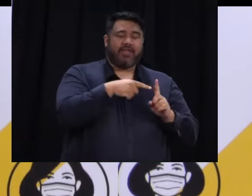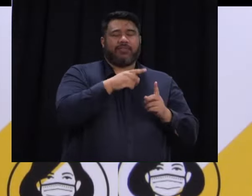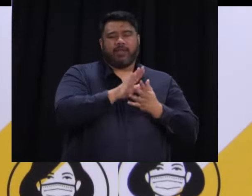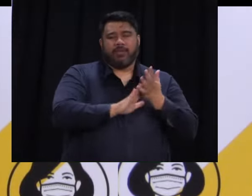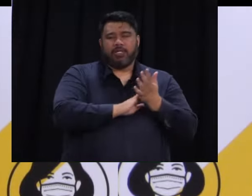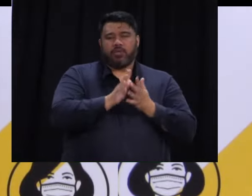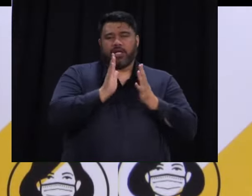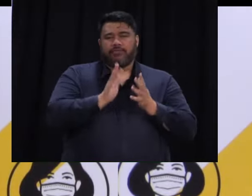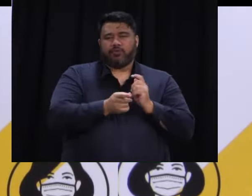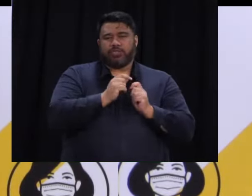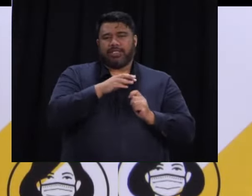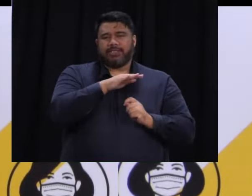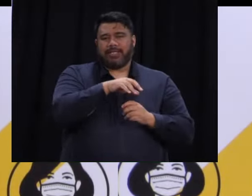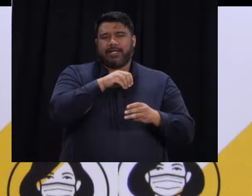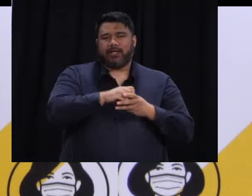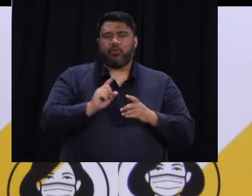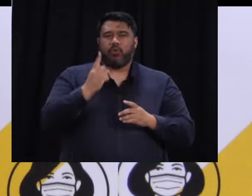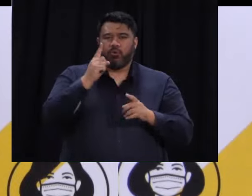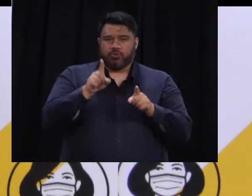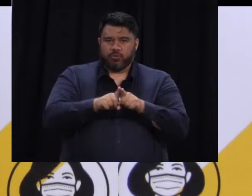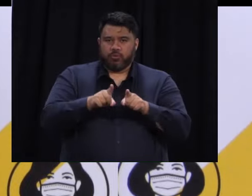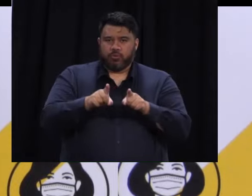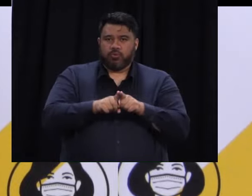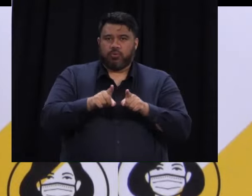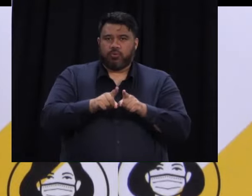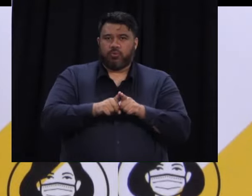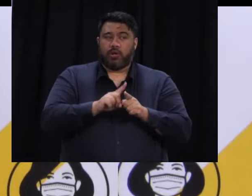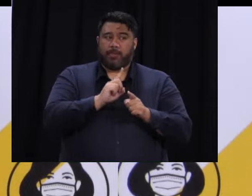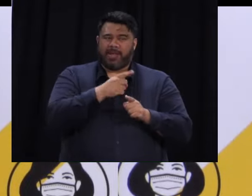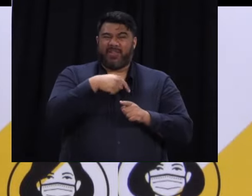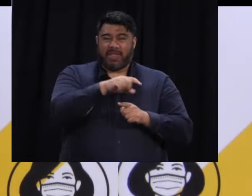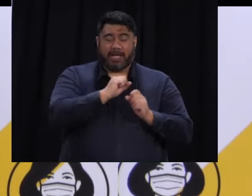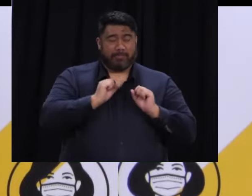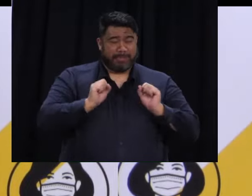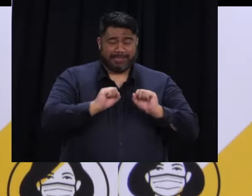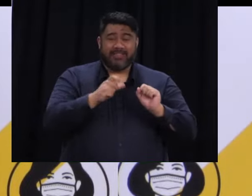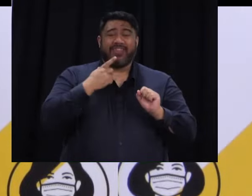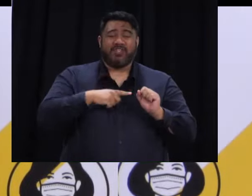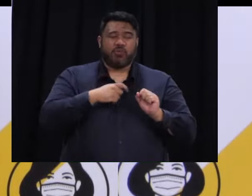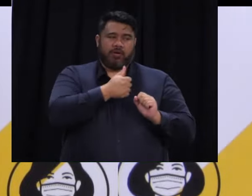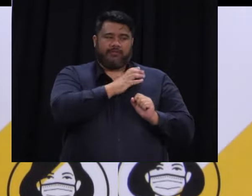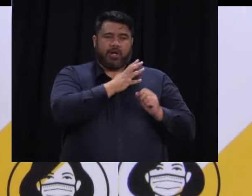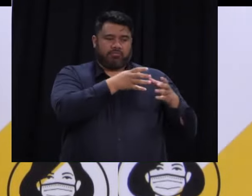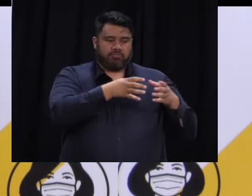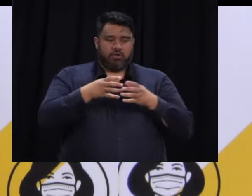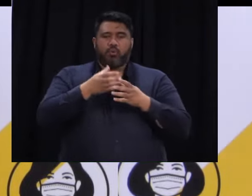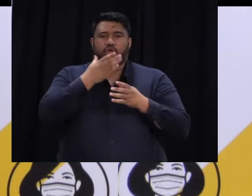Bloomfield alluded to, obviously with Auckland being the centre of the outbreak, the testing capacity there or the